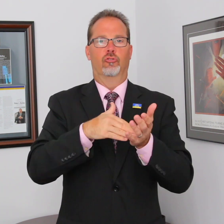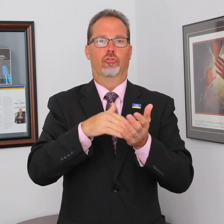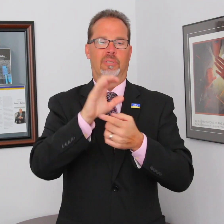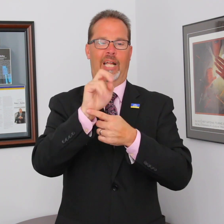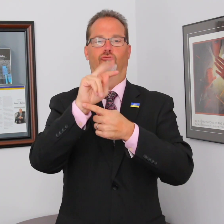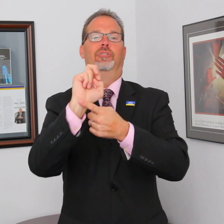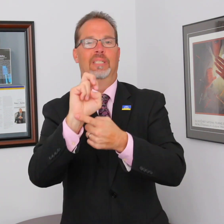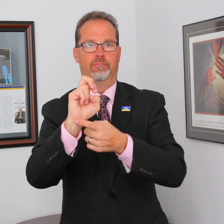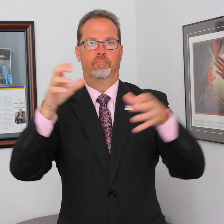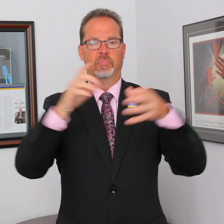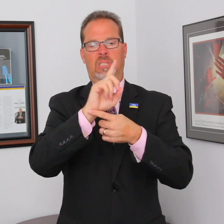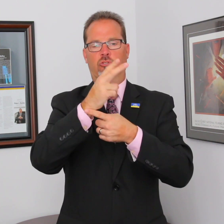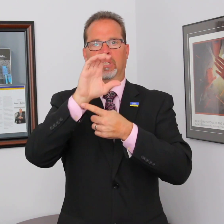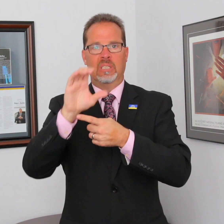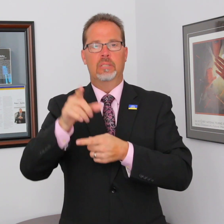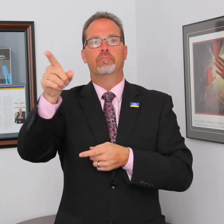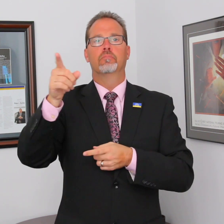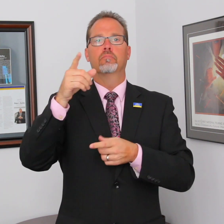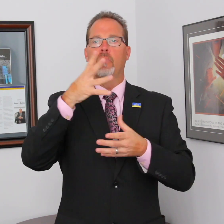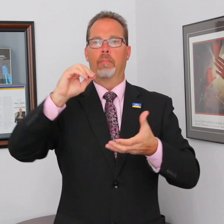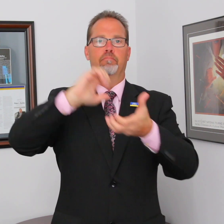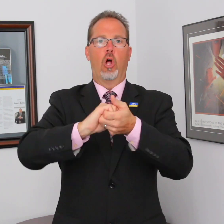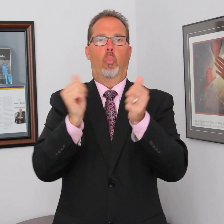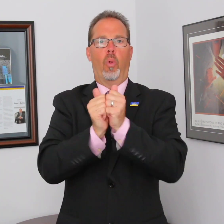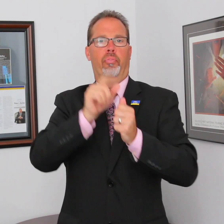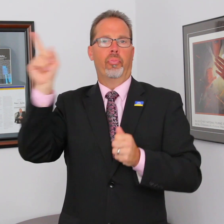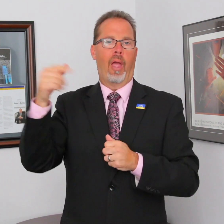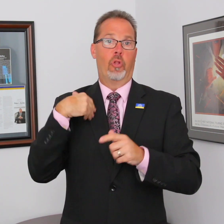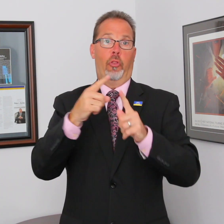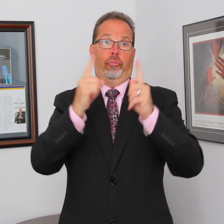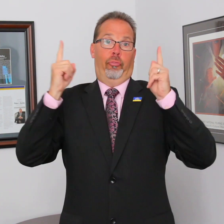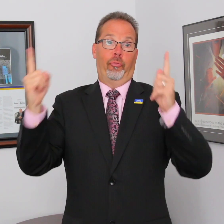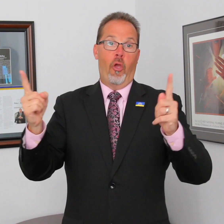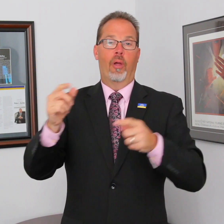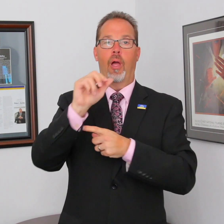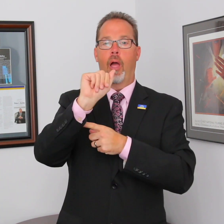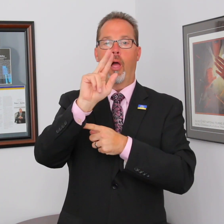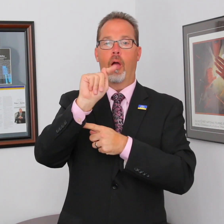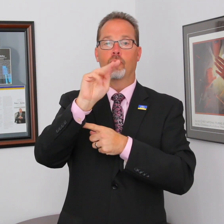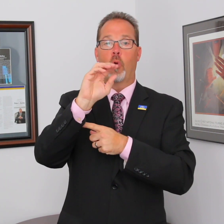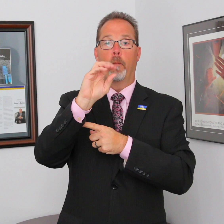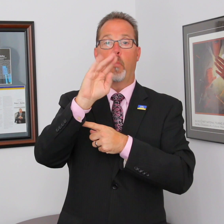also recently partnered with local organizations